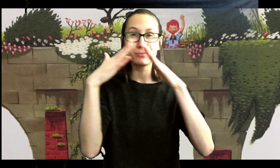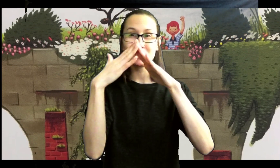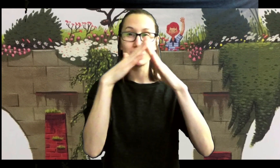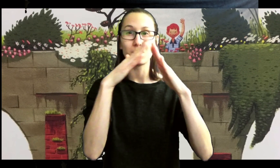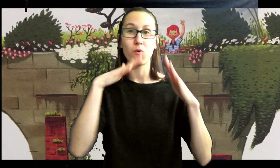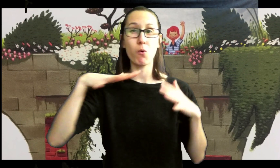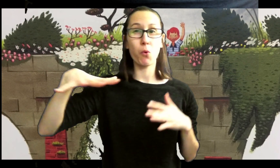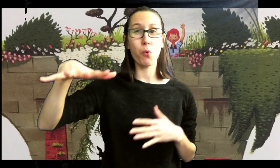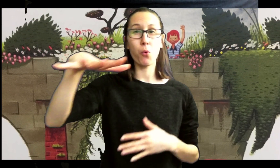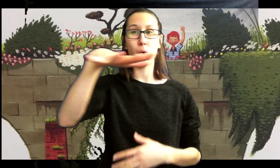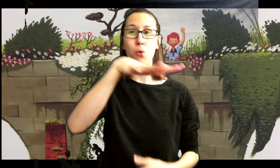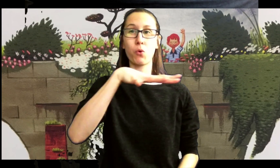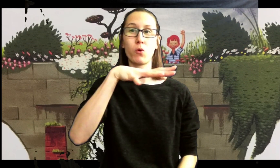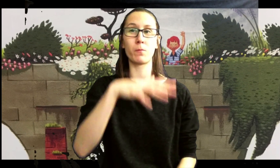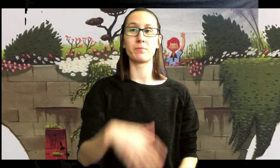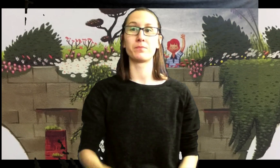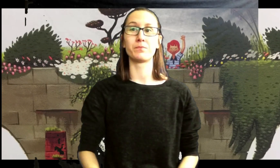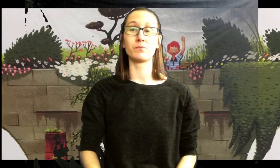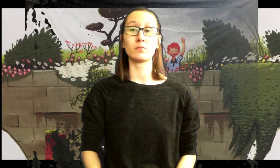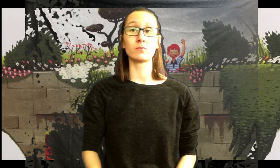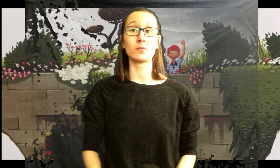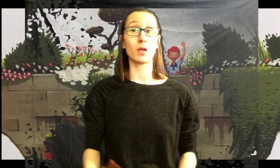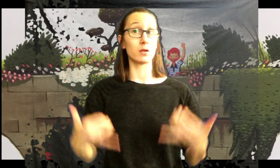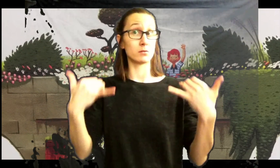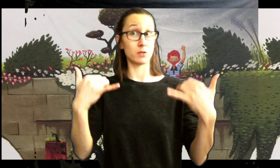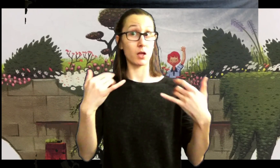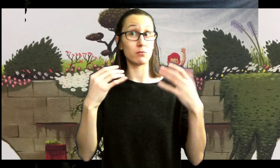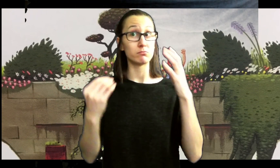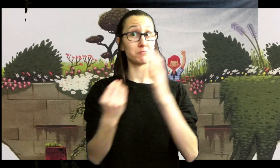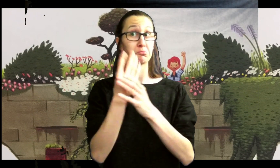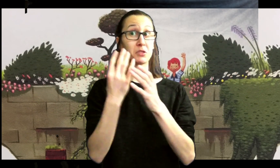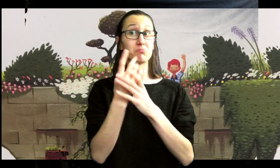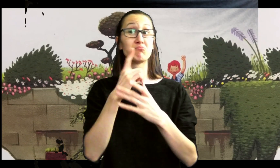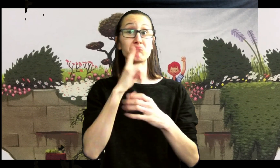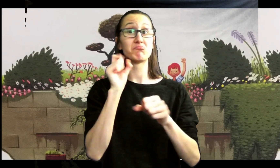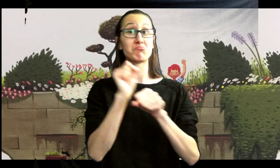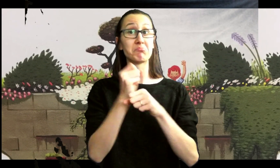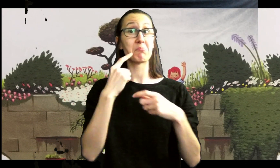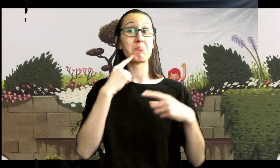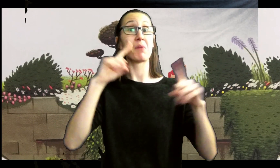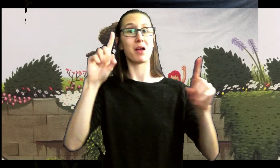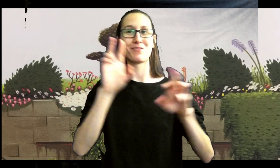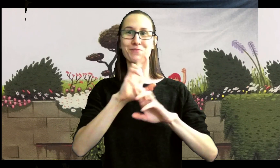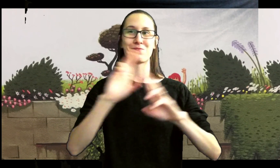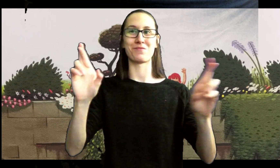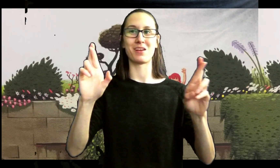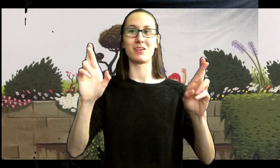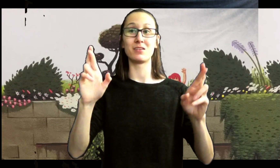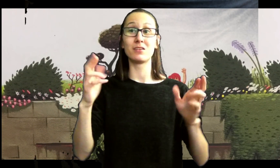and that spring it was finally ready to make its move.